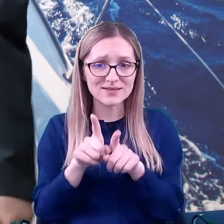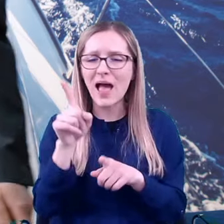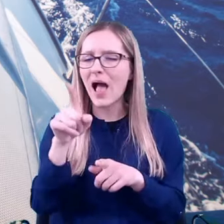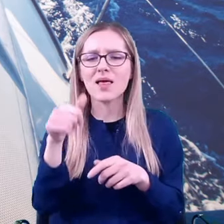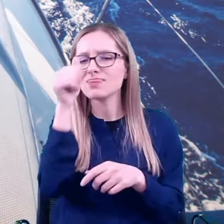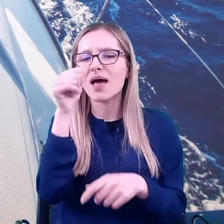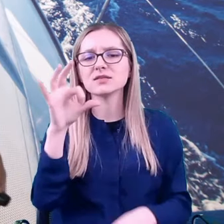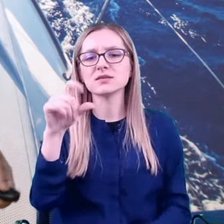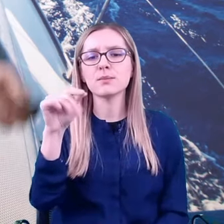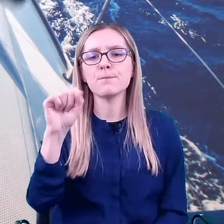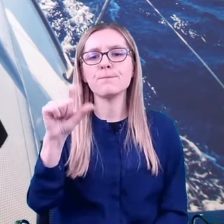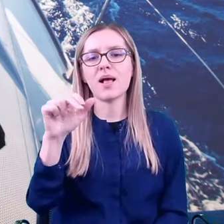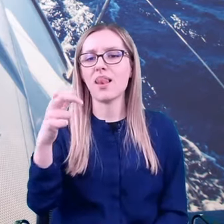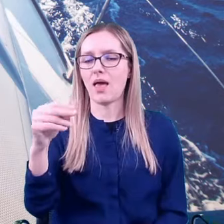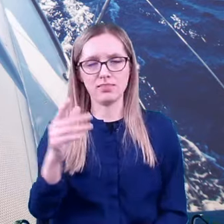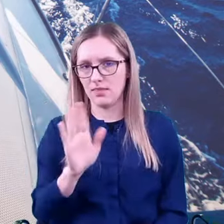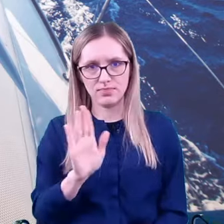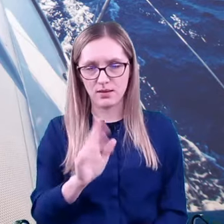We have 3 elements here: